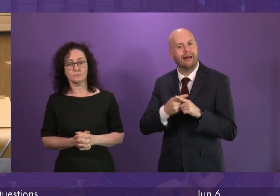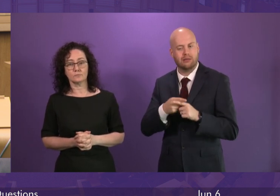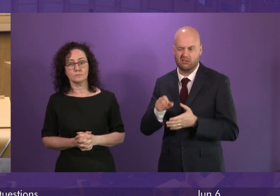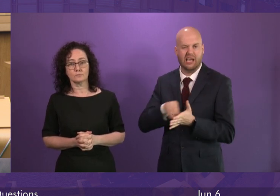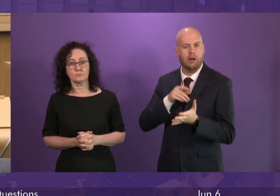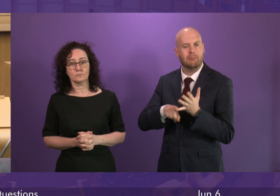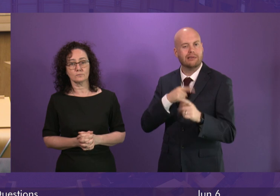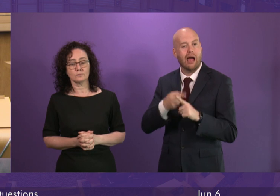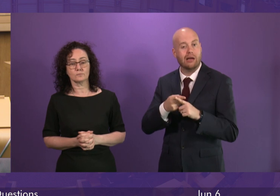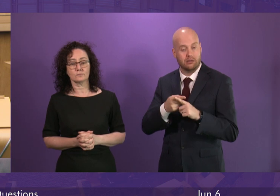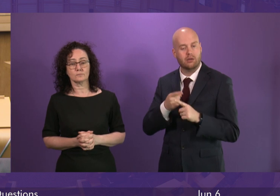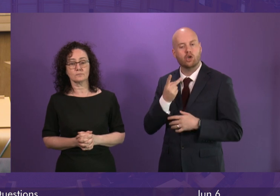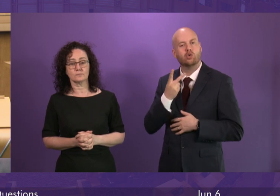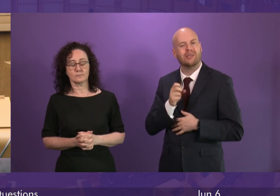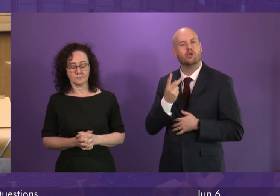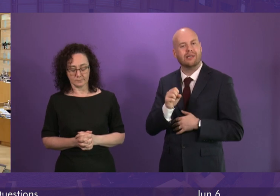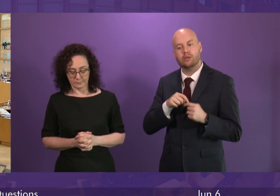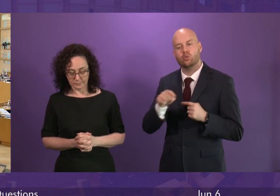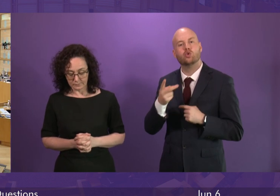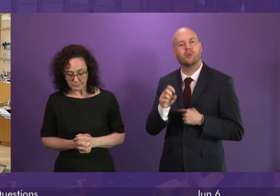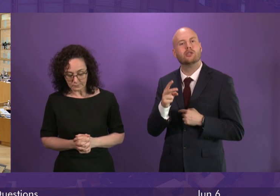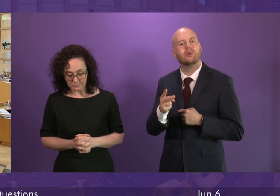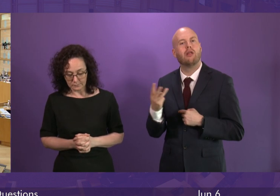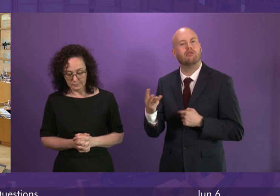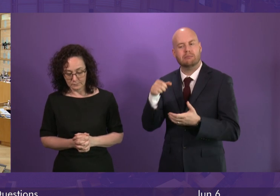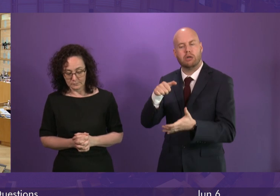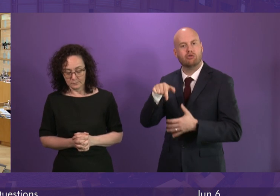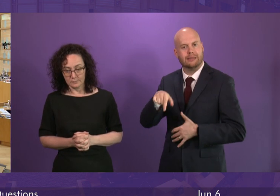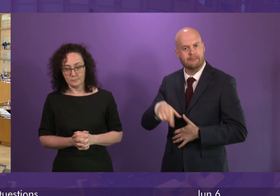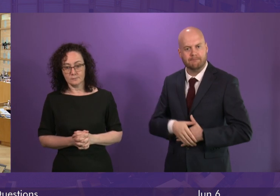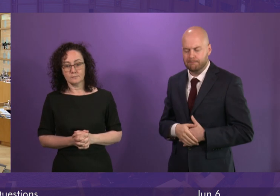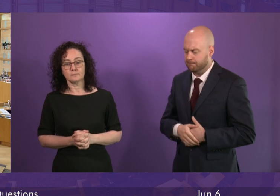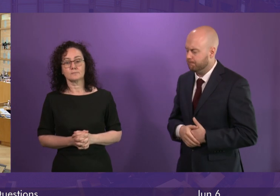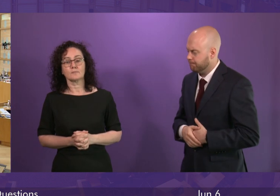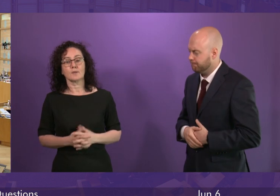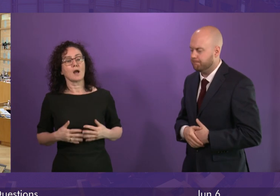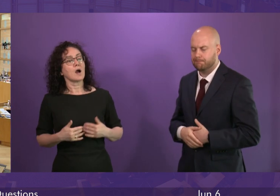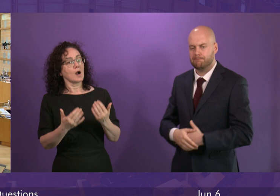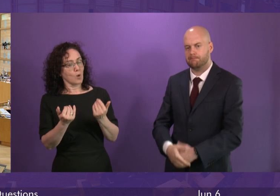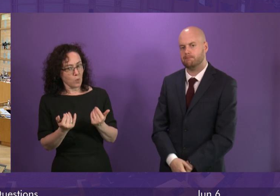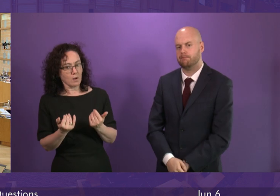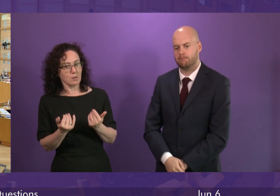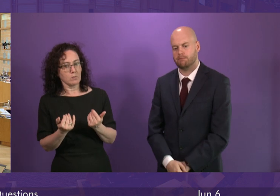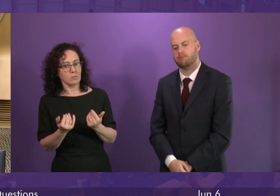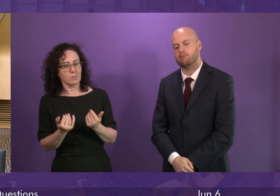2020 to 2023. The Deputy First Minister and Cabinet Secretary for Education and Skills (John Swinney): I welcome and value the Scottish Fiscal Commission’s work. As the commission